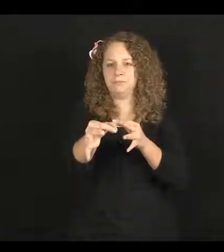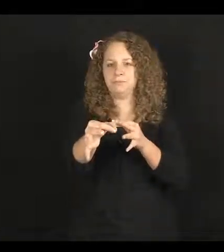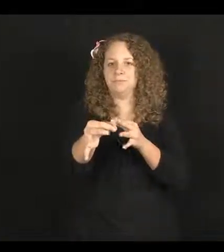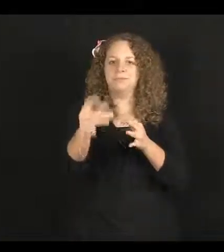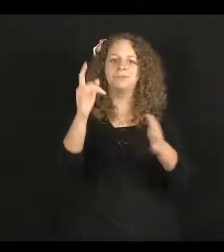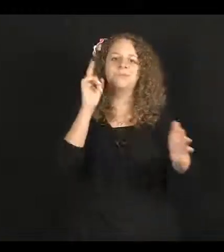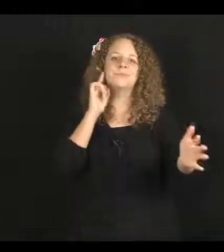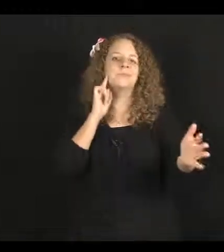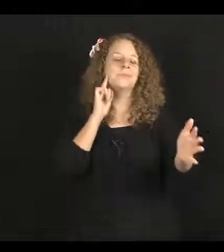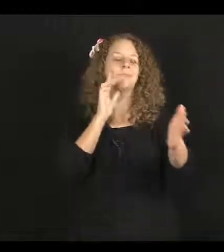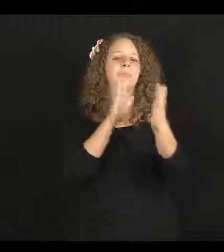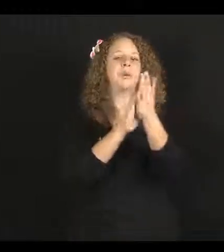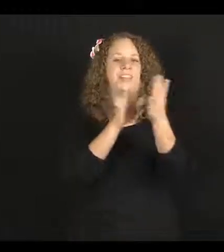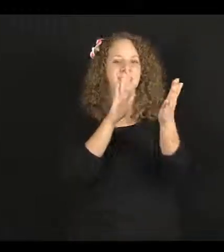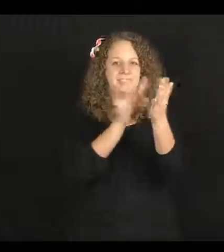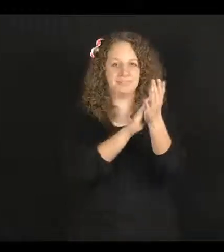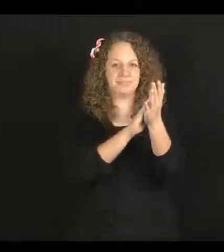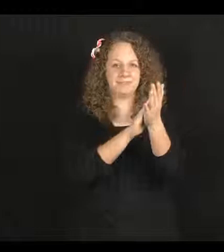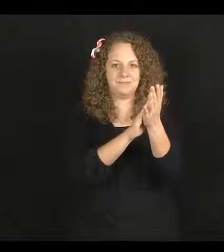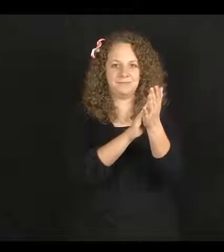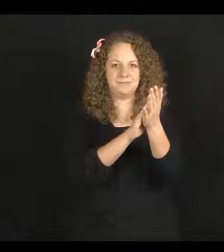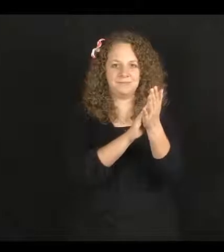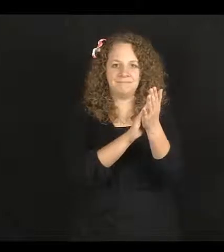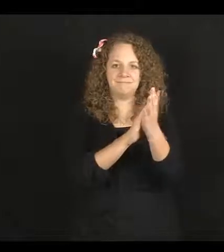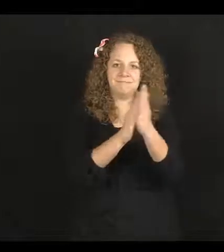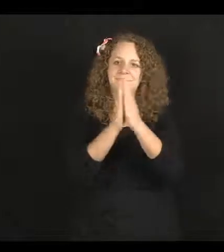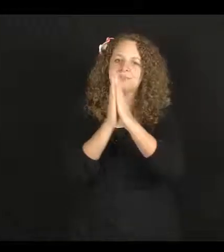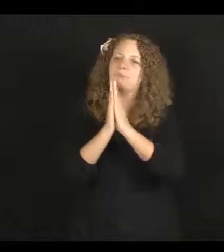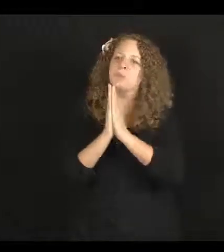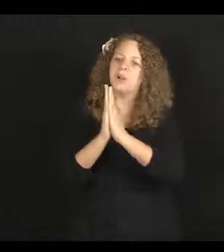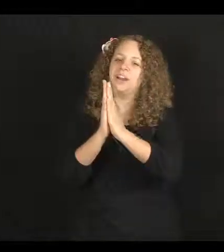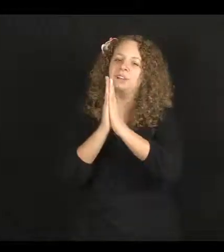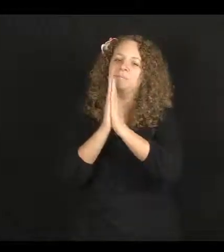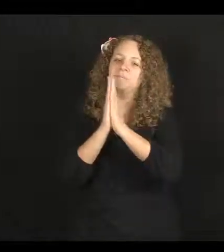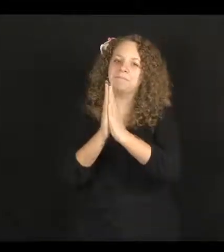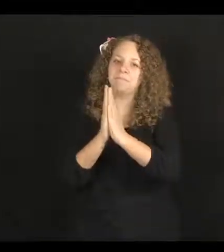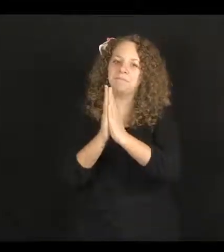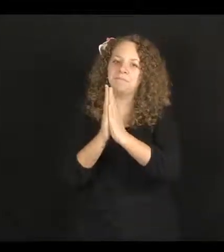PRAISE PRAY